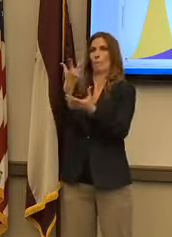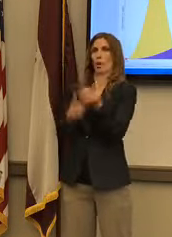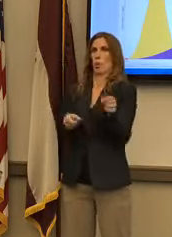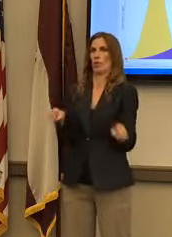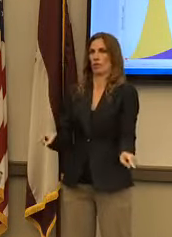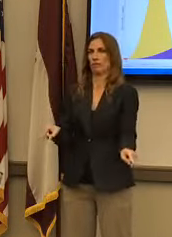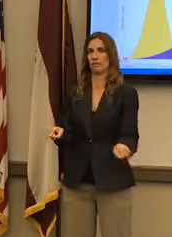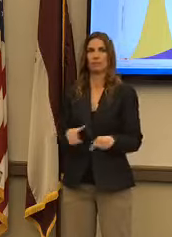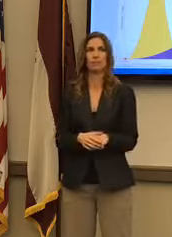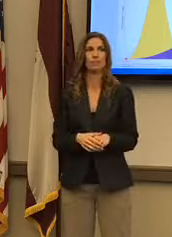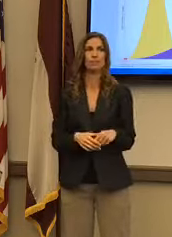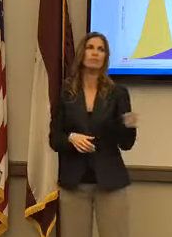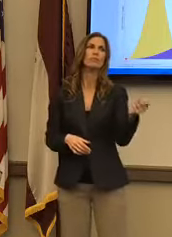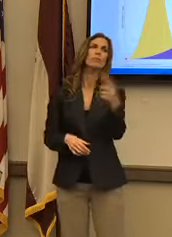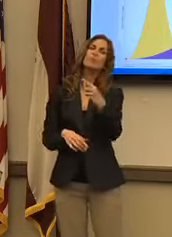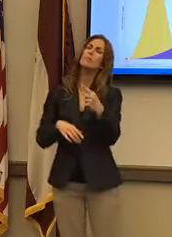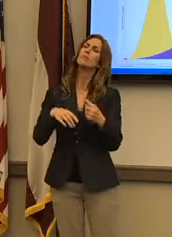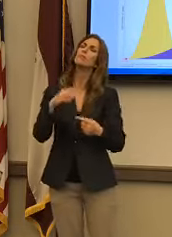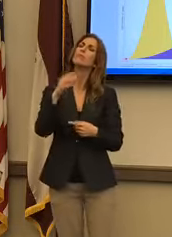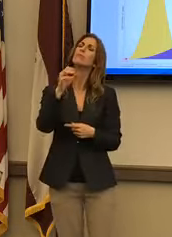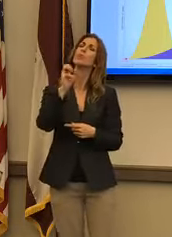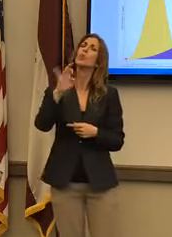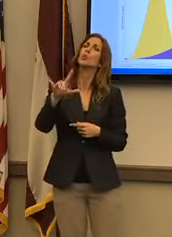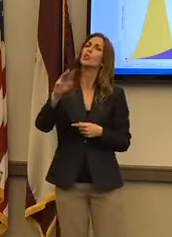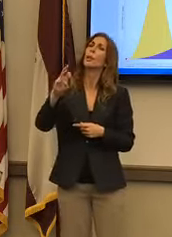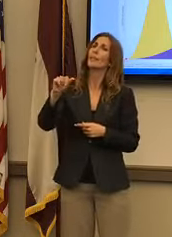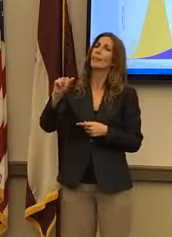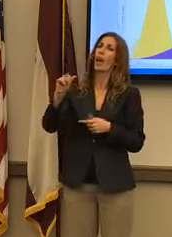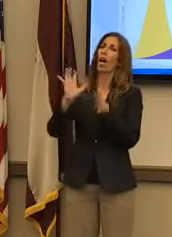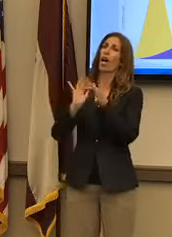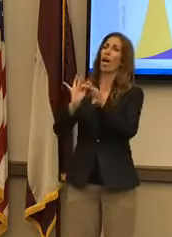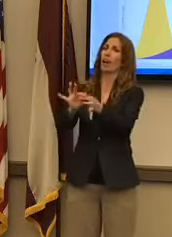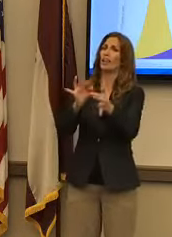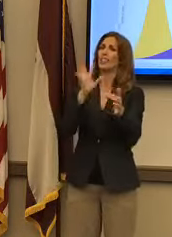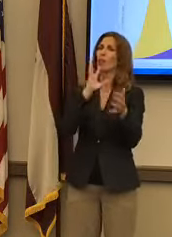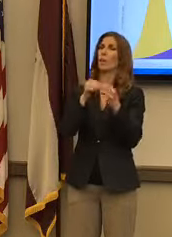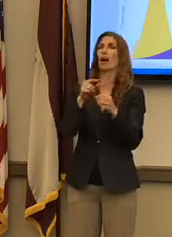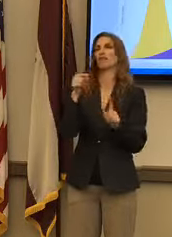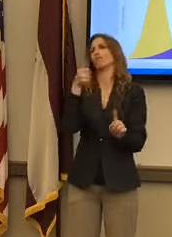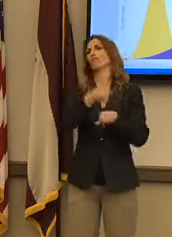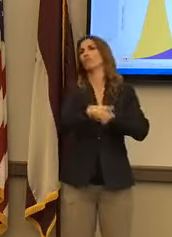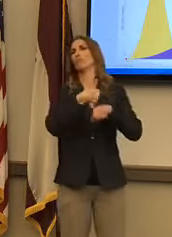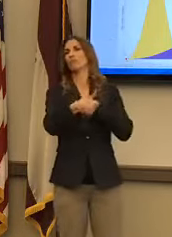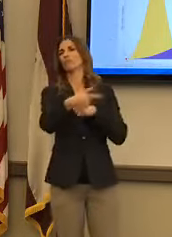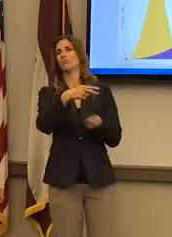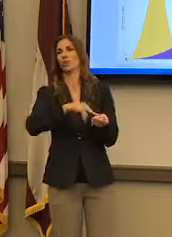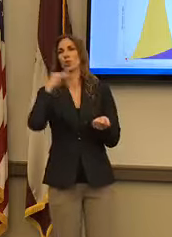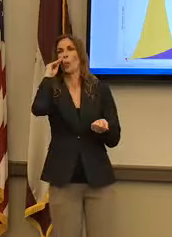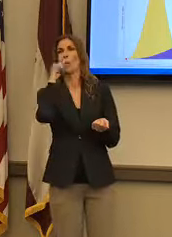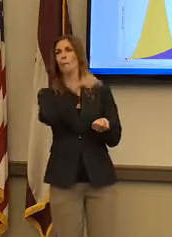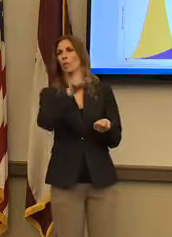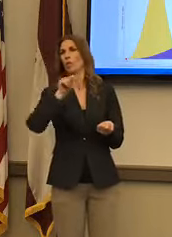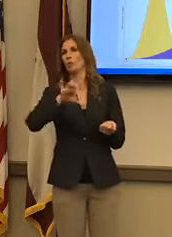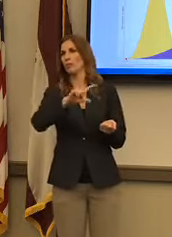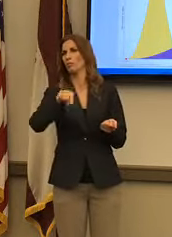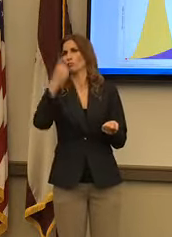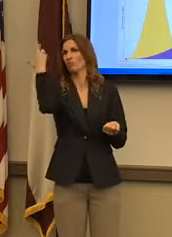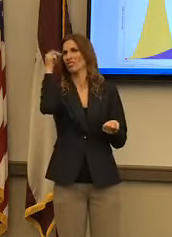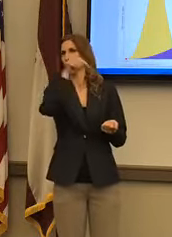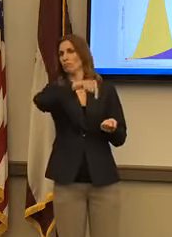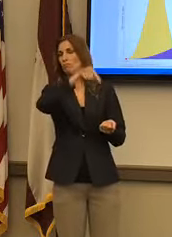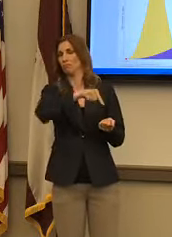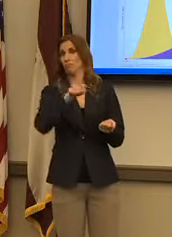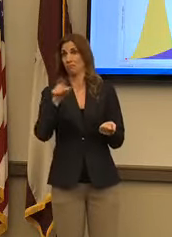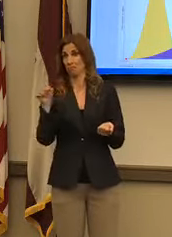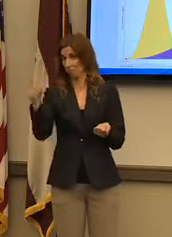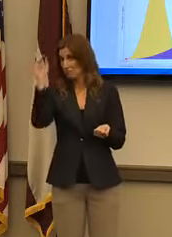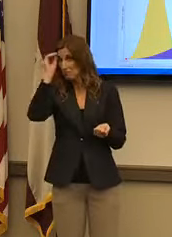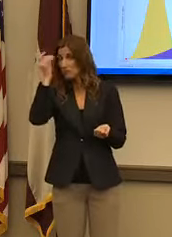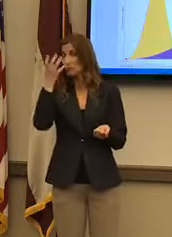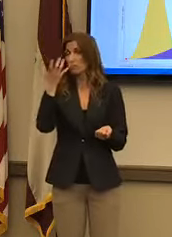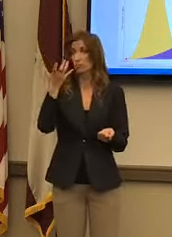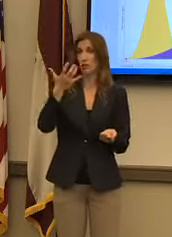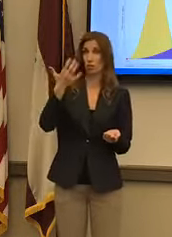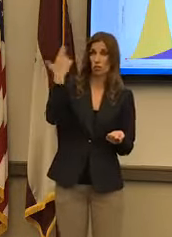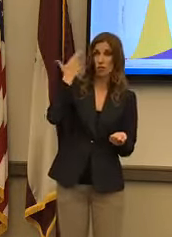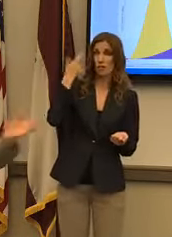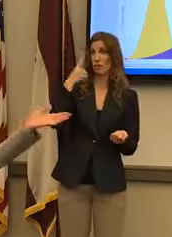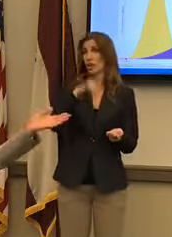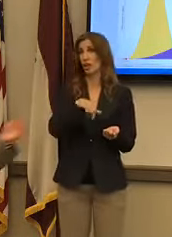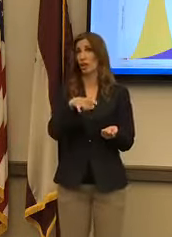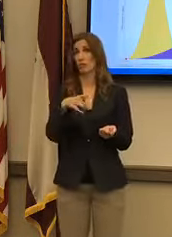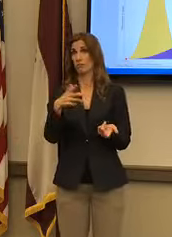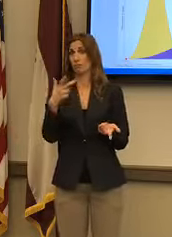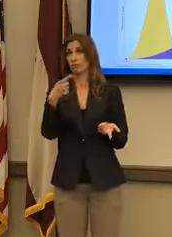[Reporter] question about social media thread blaming long term care facilities